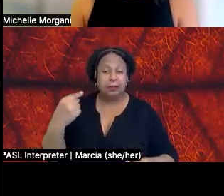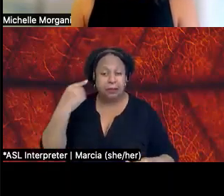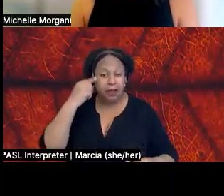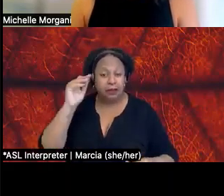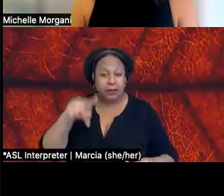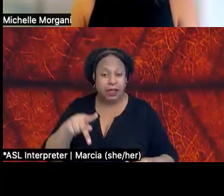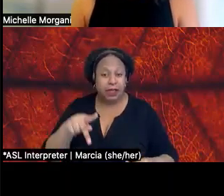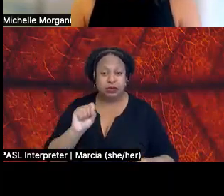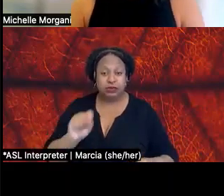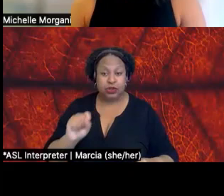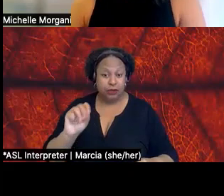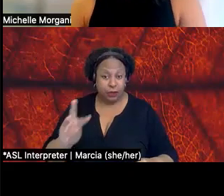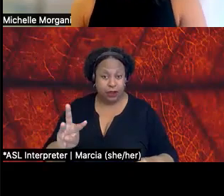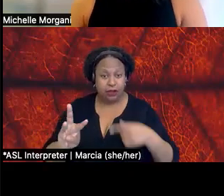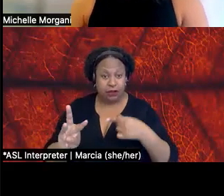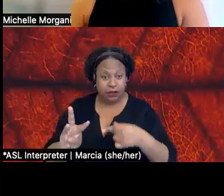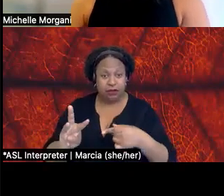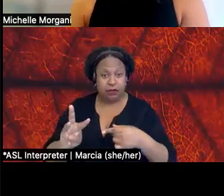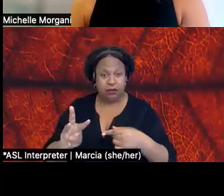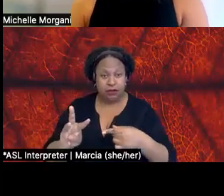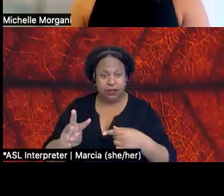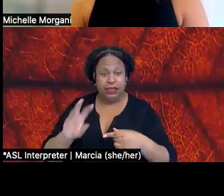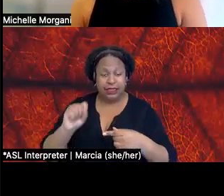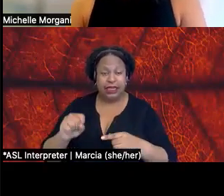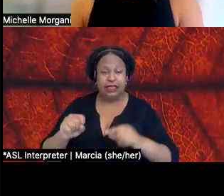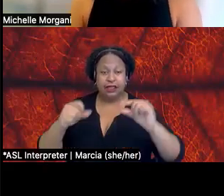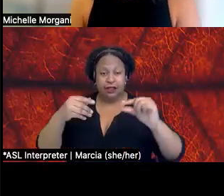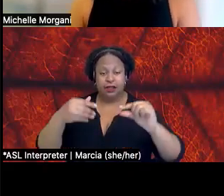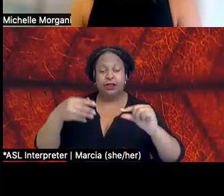to collapse the branches will be very useful.